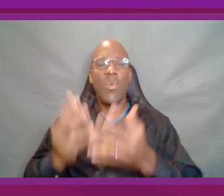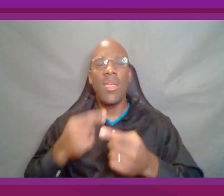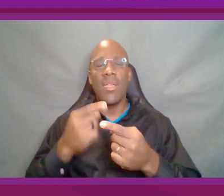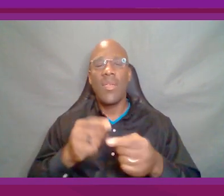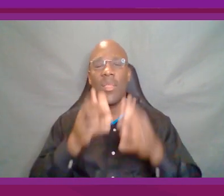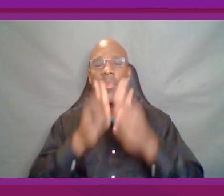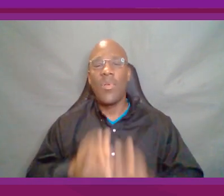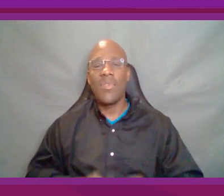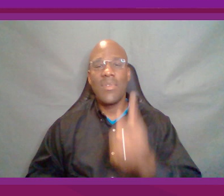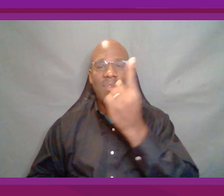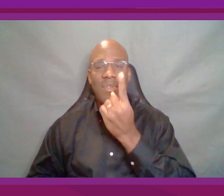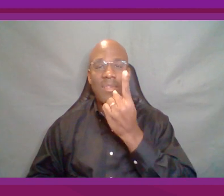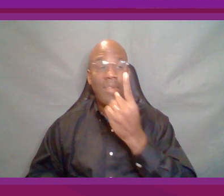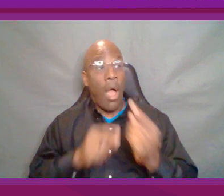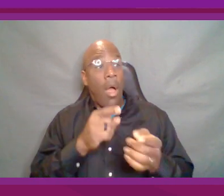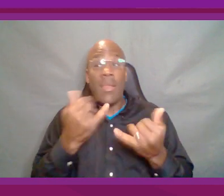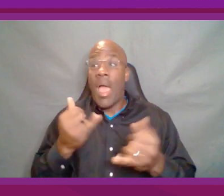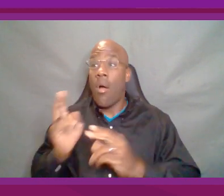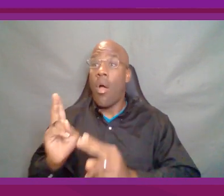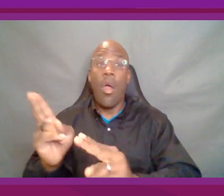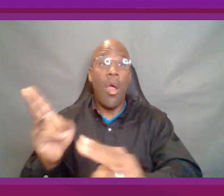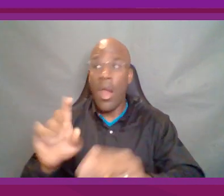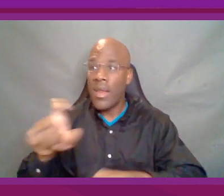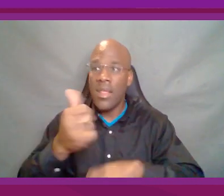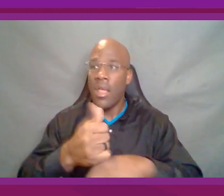to then scramble and figure out how to do it and that causes additional